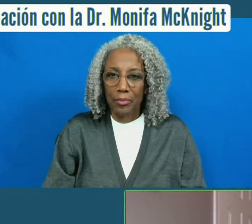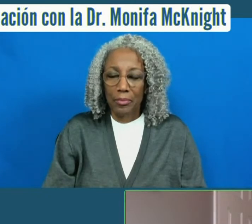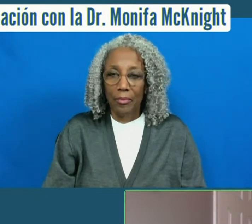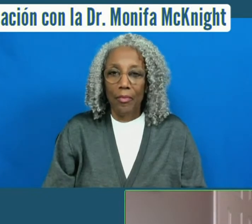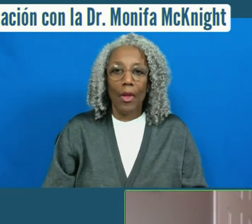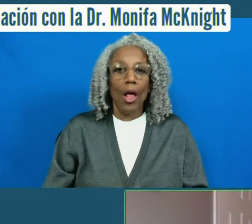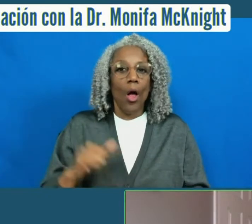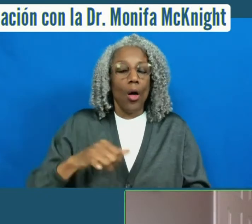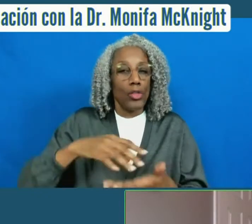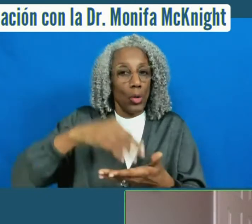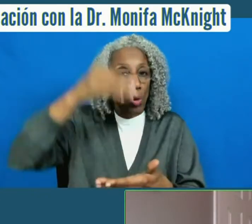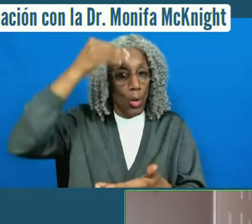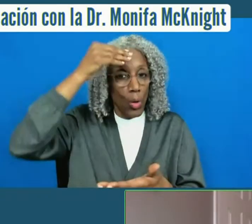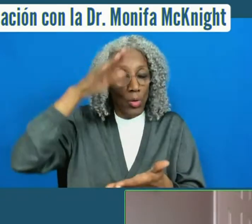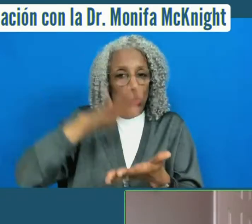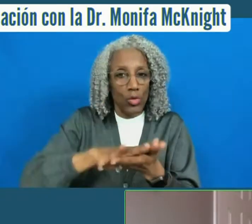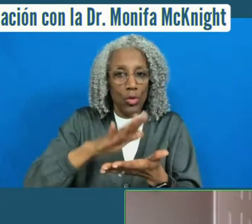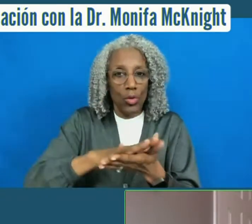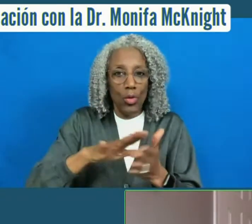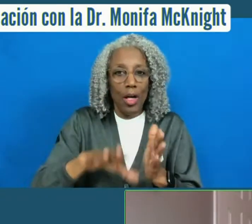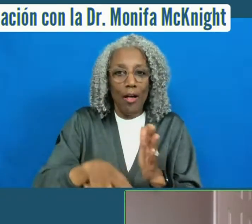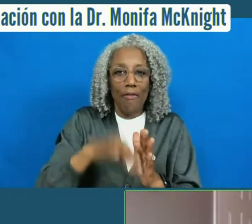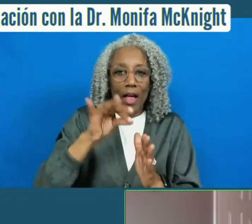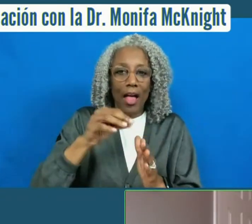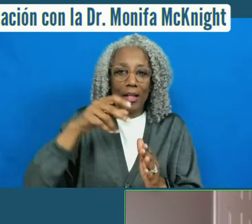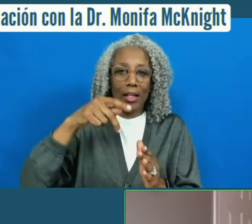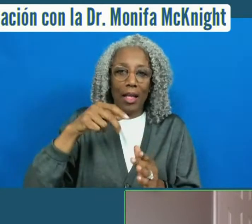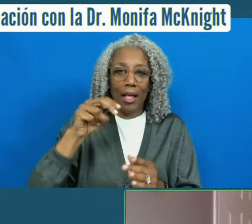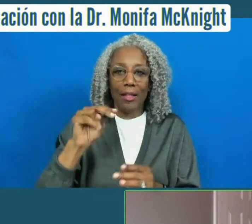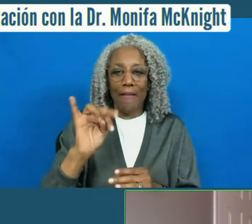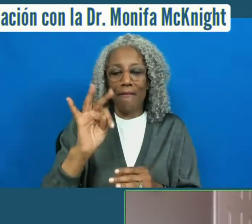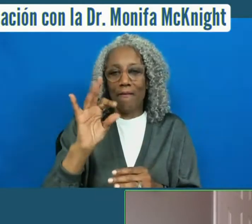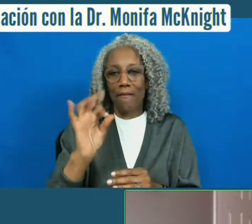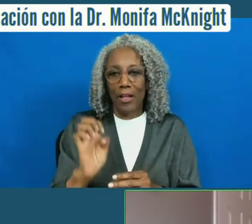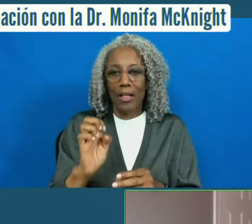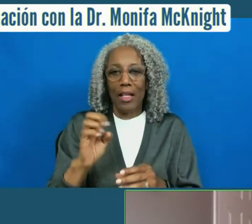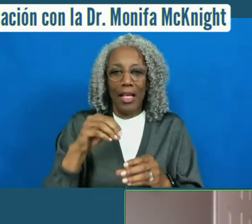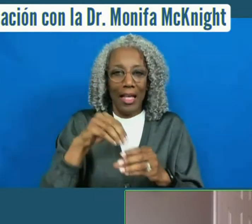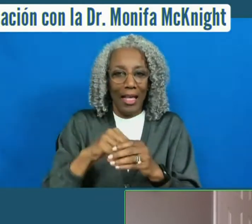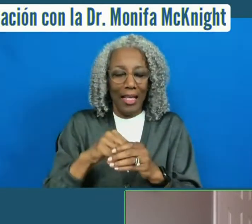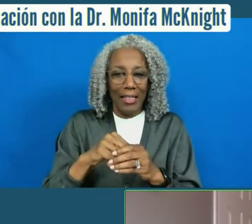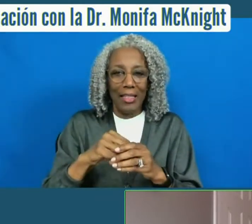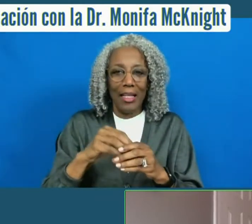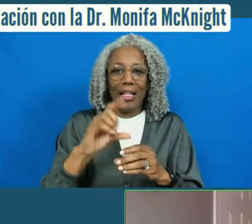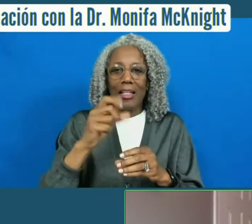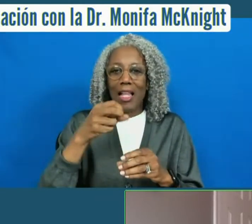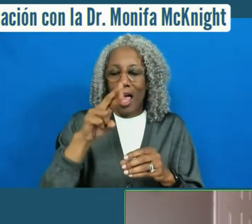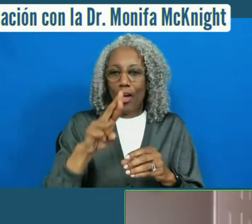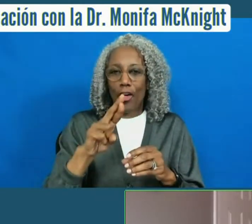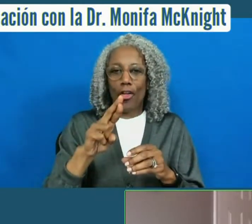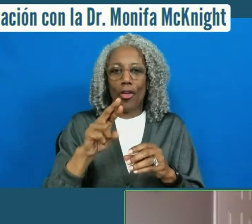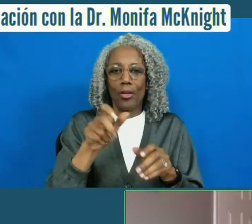Hodor. We also learned that the